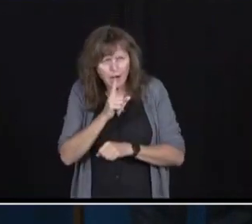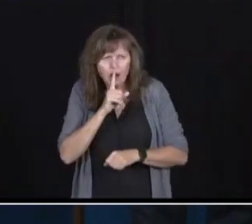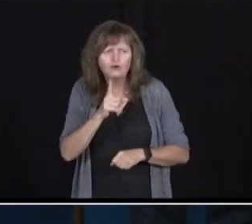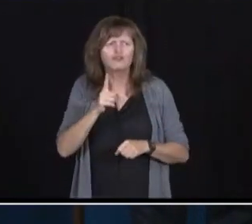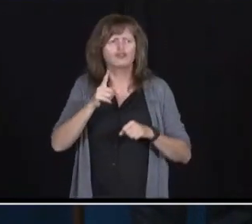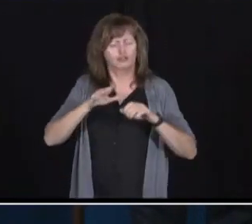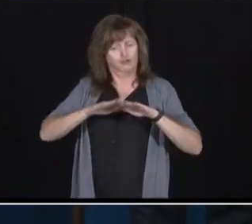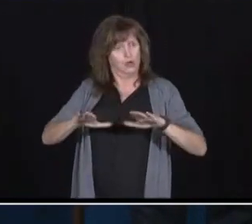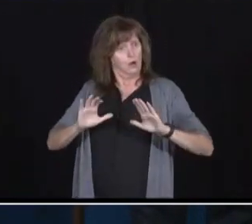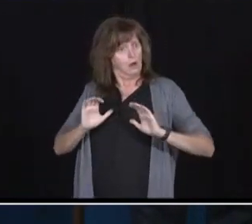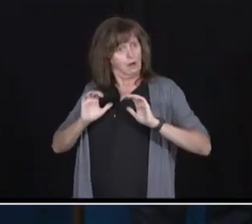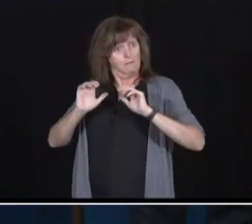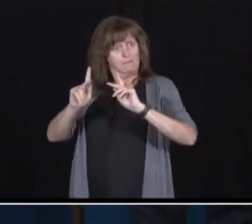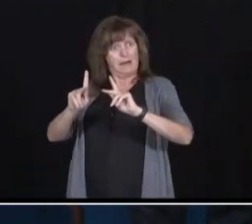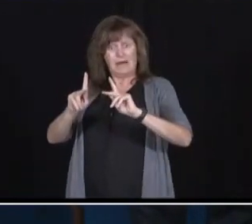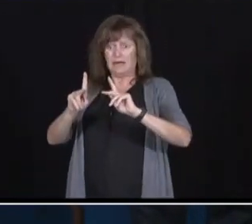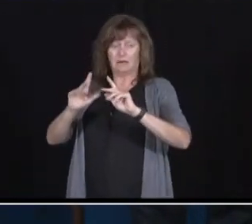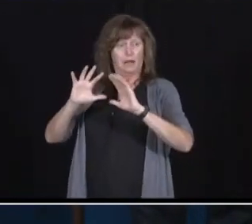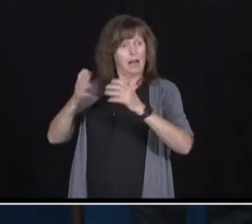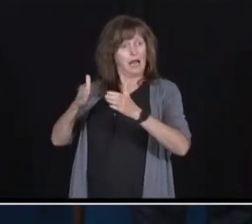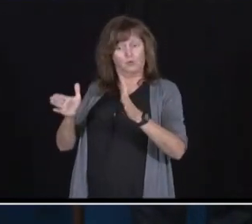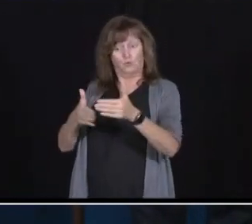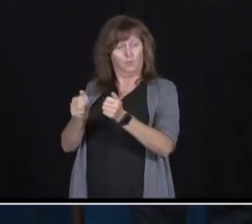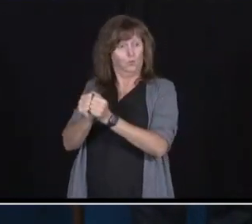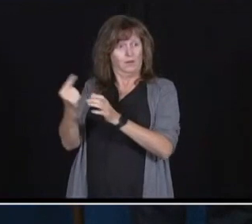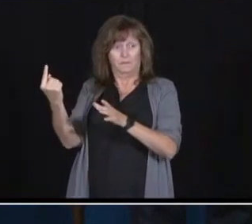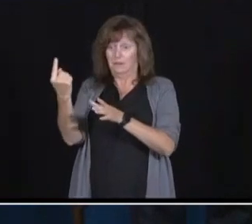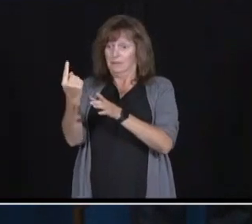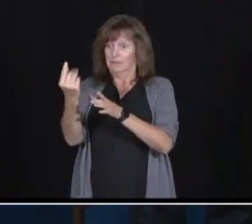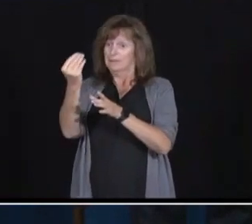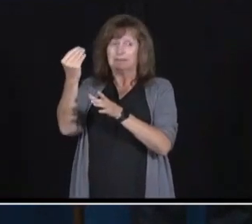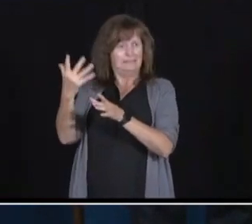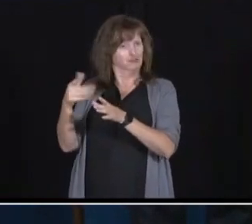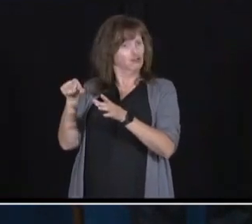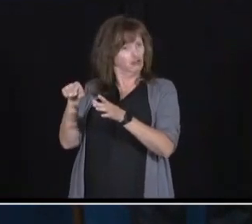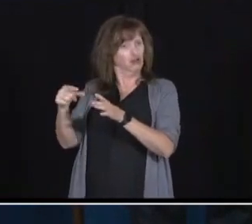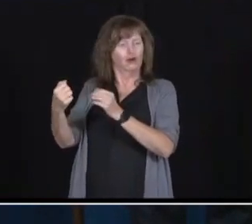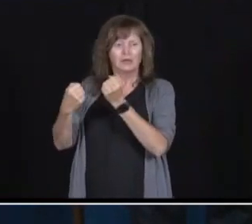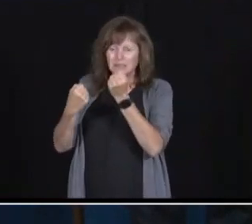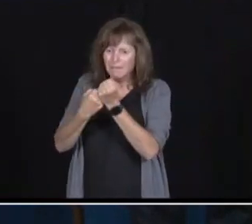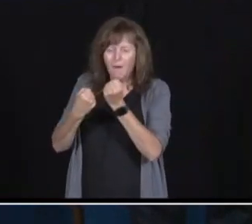They belong in the classroom with the guidance of the dedicated teachers. In the benefit of being around kids their own